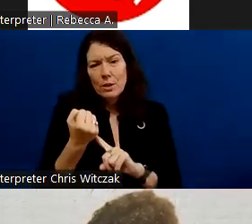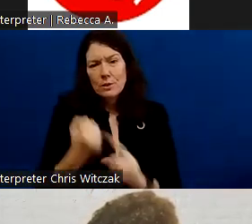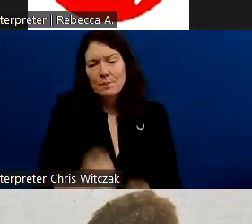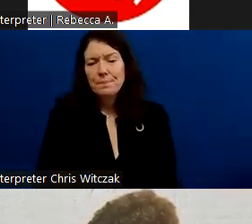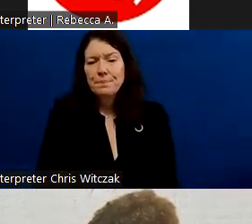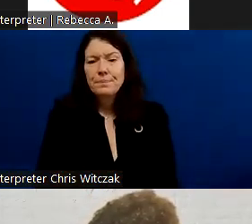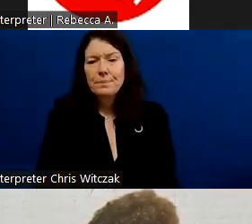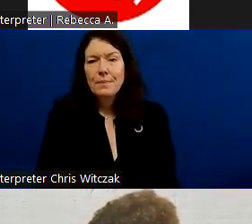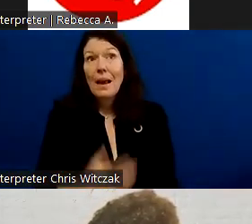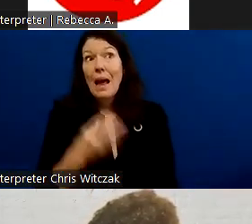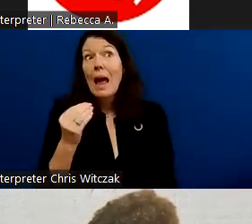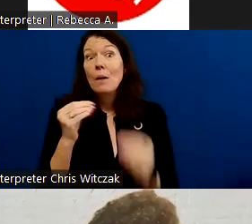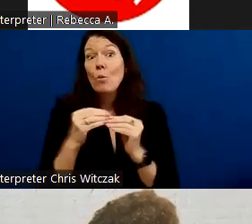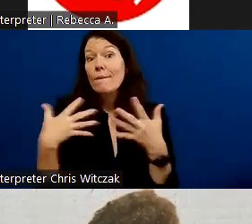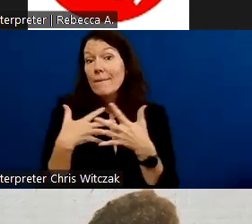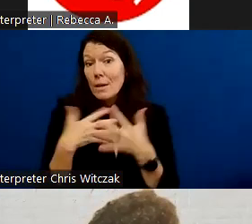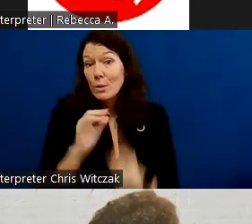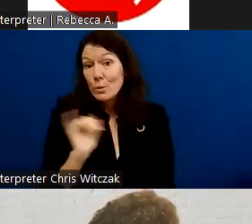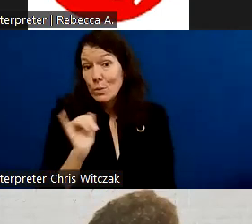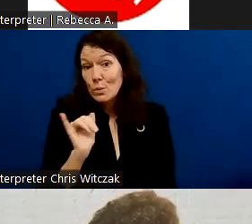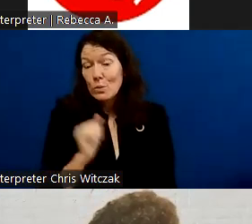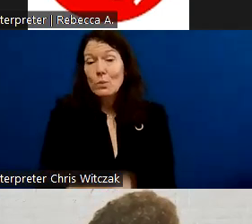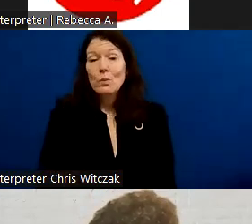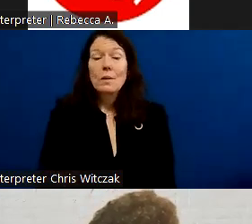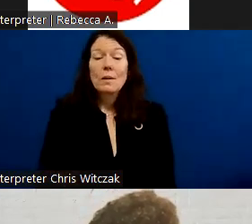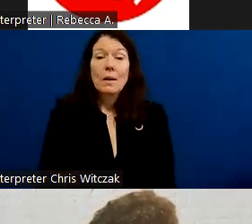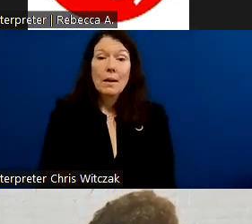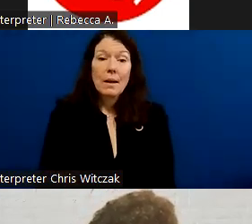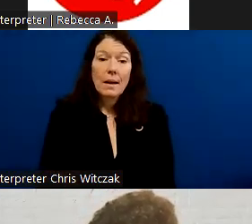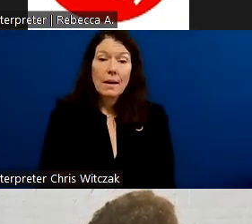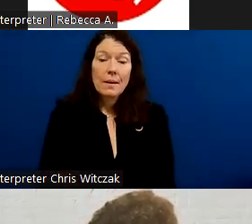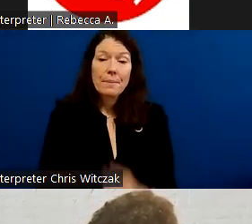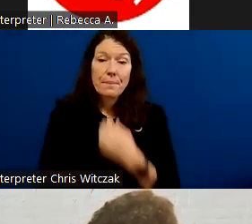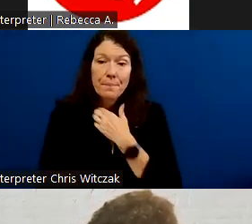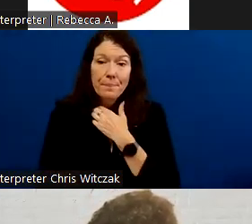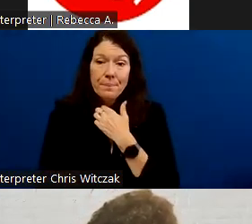much more kind of fearful environment for everybody a sweet spot that a lot of programs